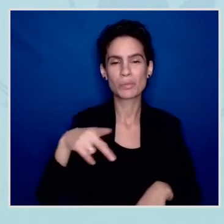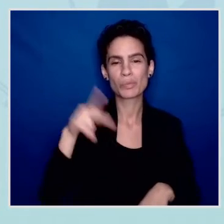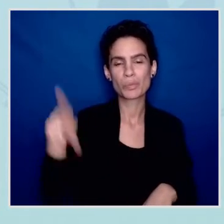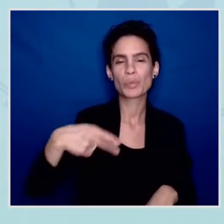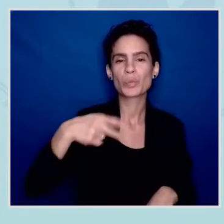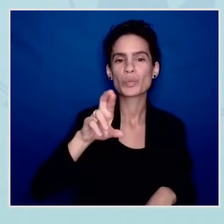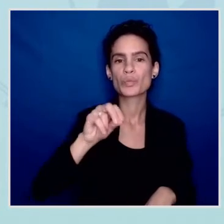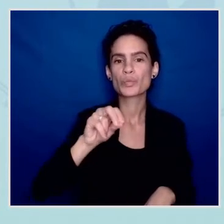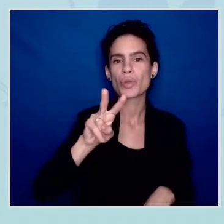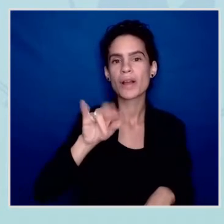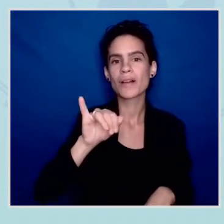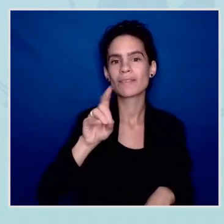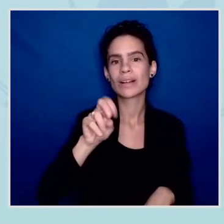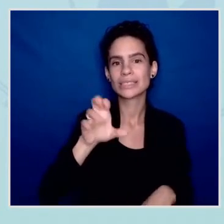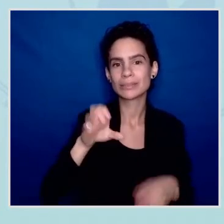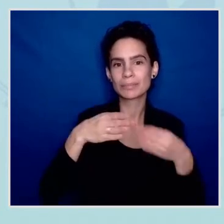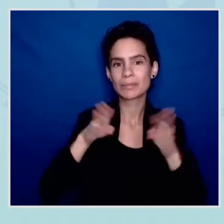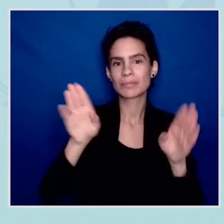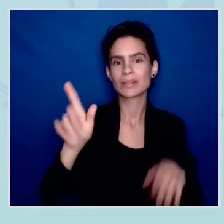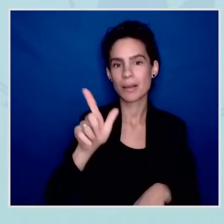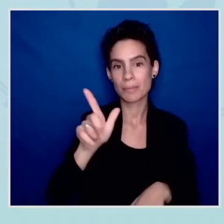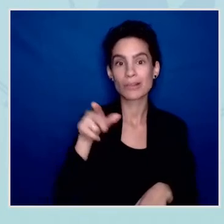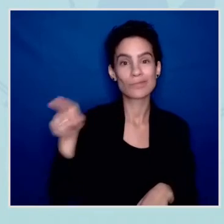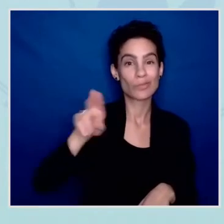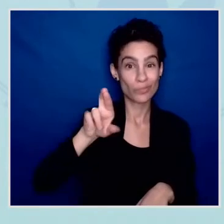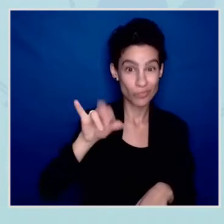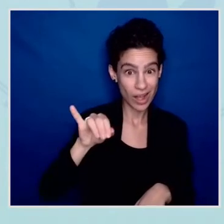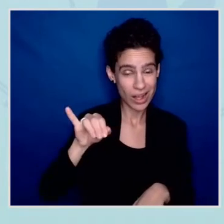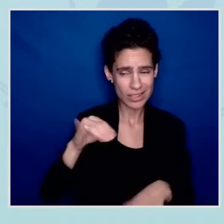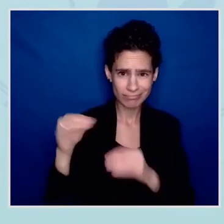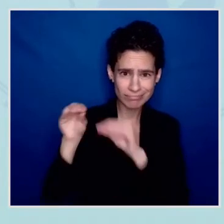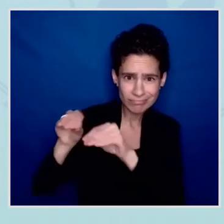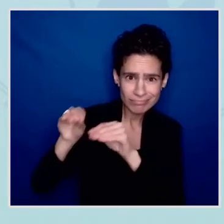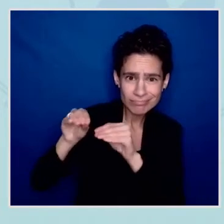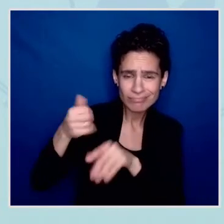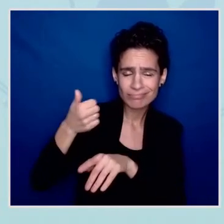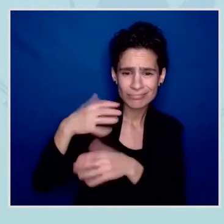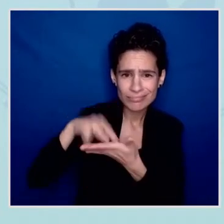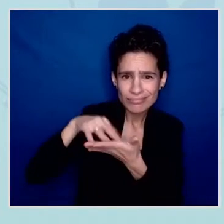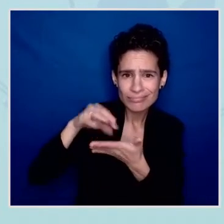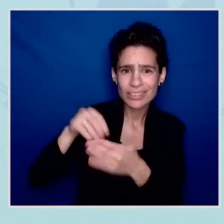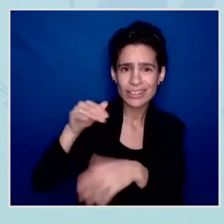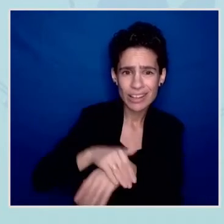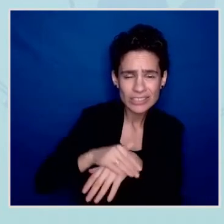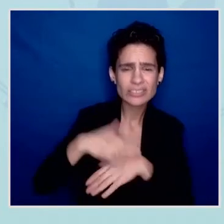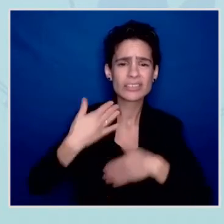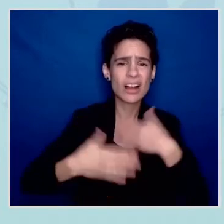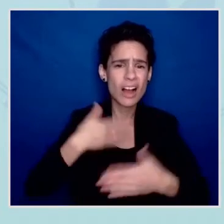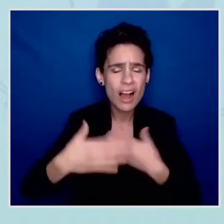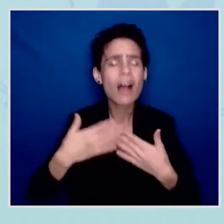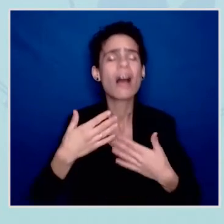TAUGHT HIMSELF ENGLISH, LATE AT NIGHT, AND THE PROVIDENCE PUBLIC LIBRARY, THE LIBRARY WAS